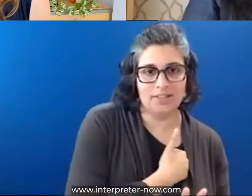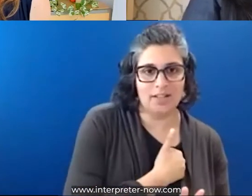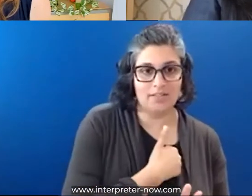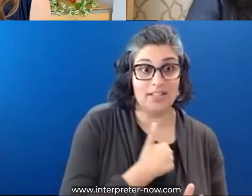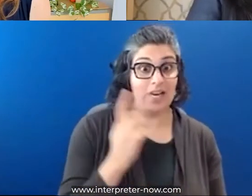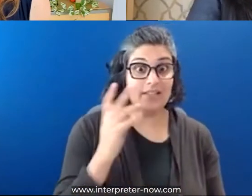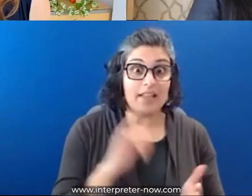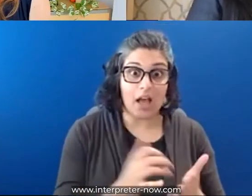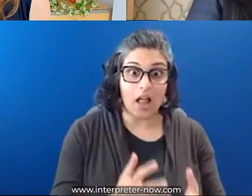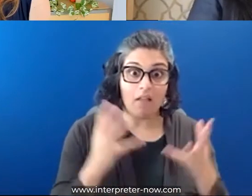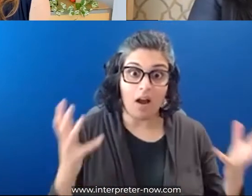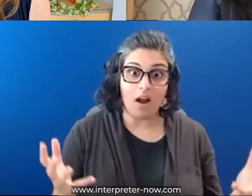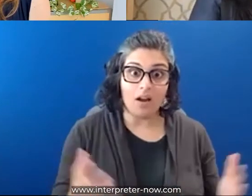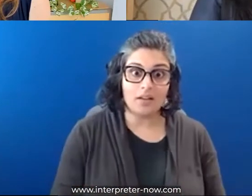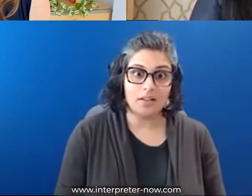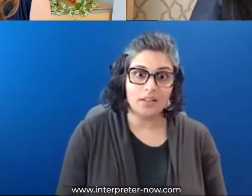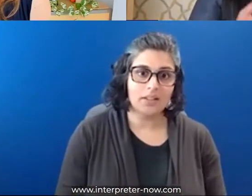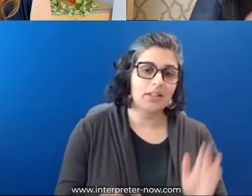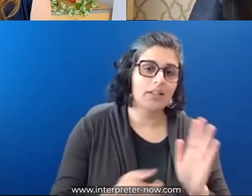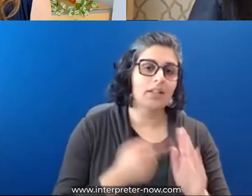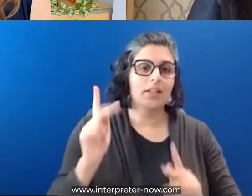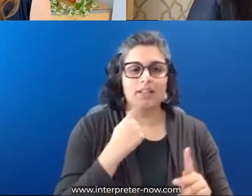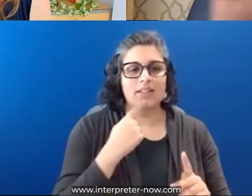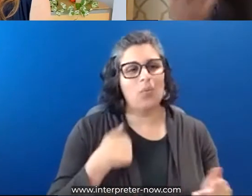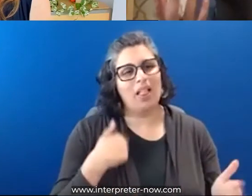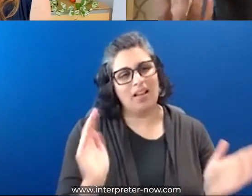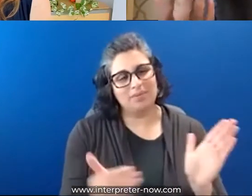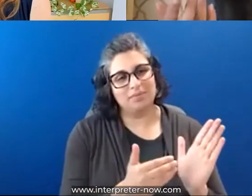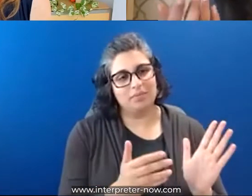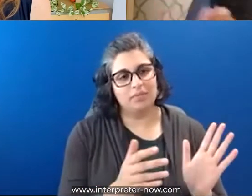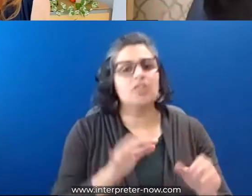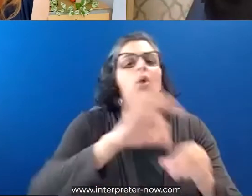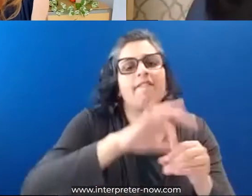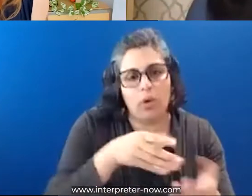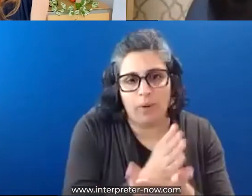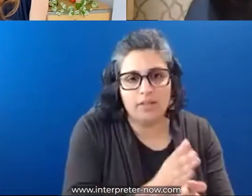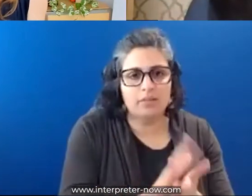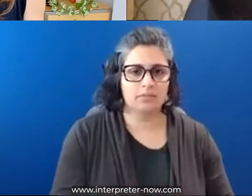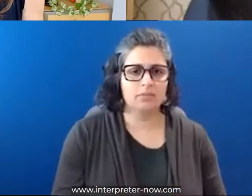I see that sometimes people say I'm against. I mean, voting rights, right?